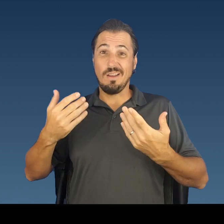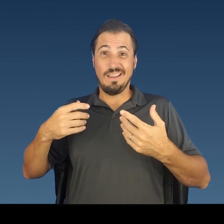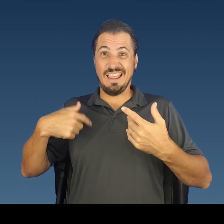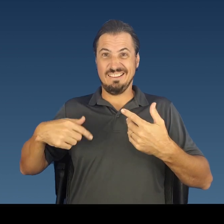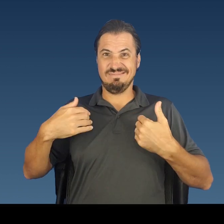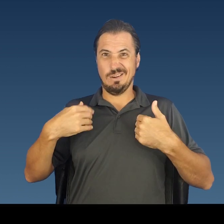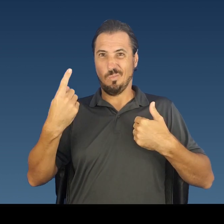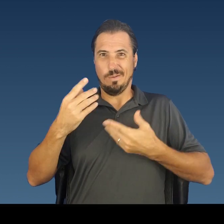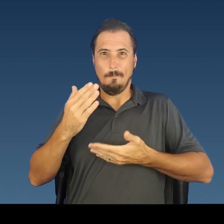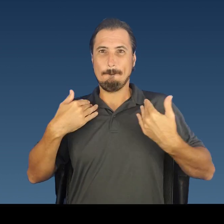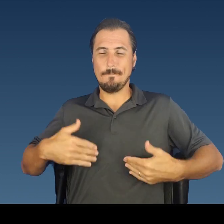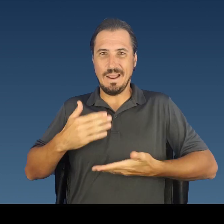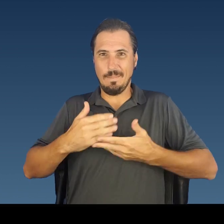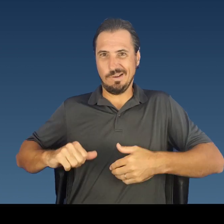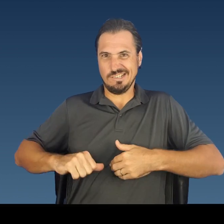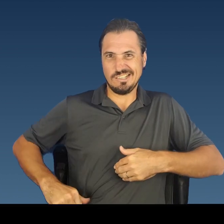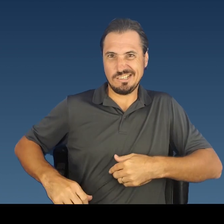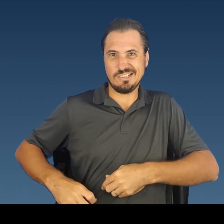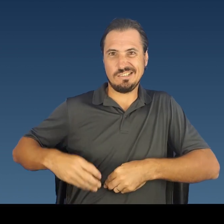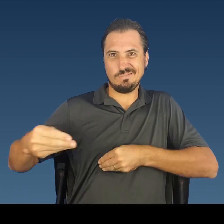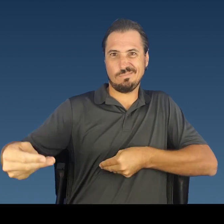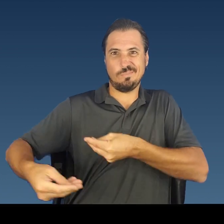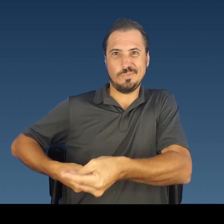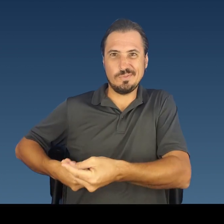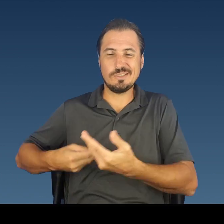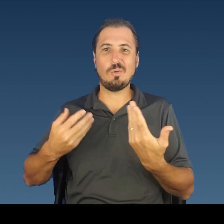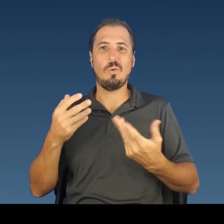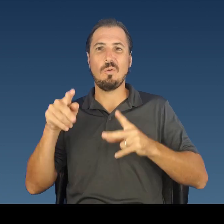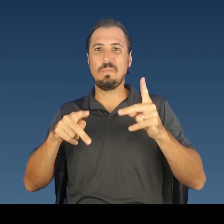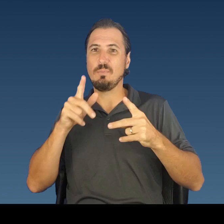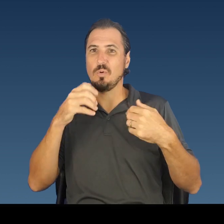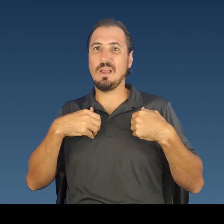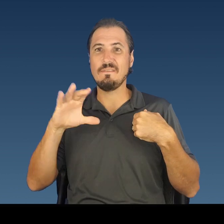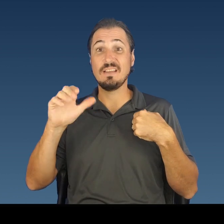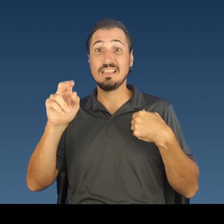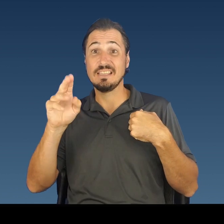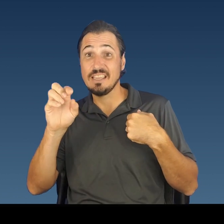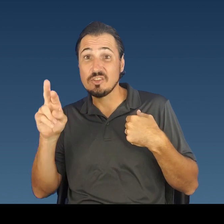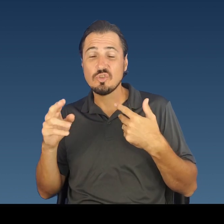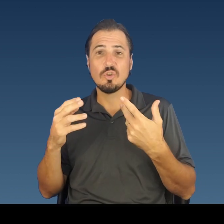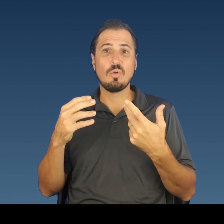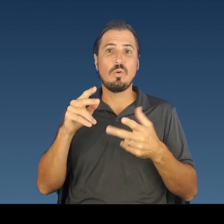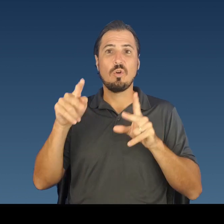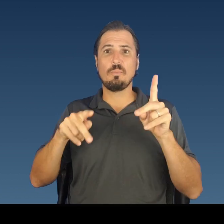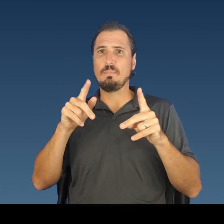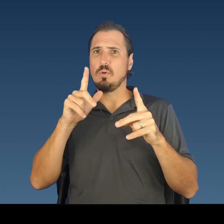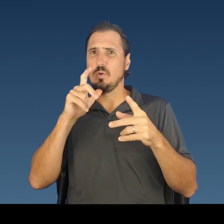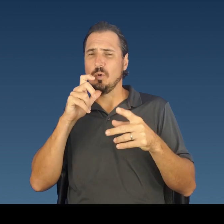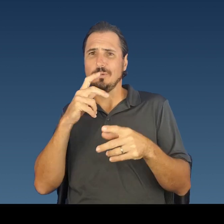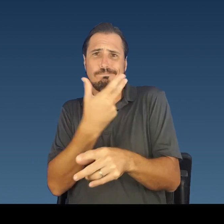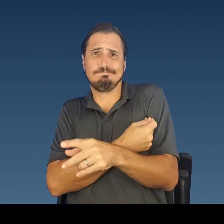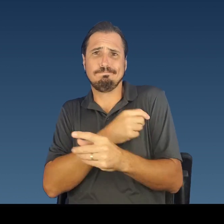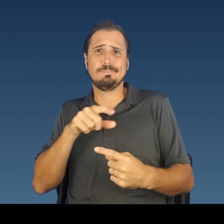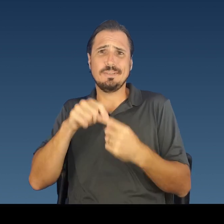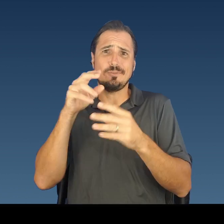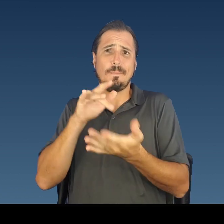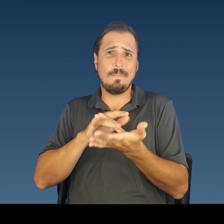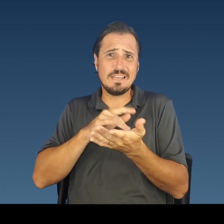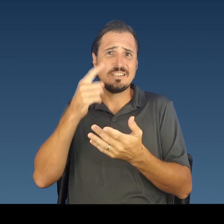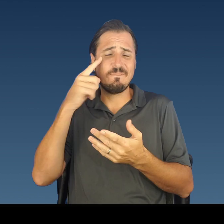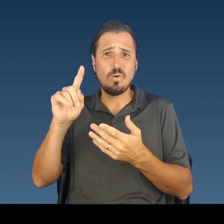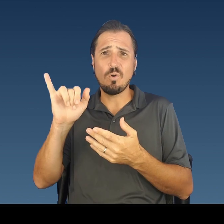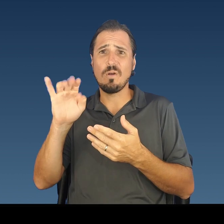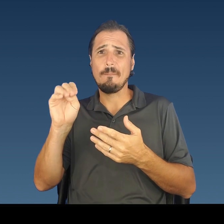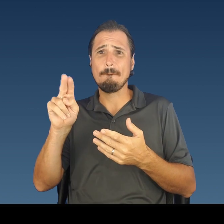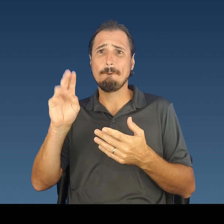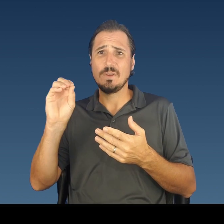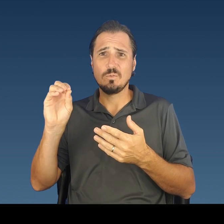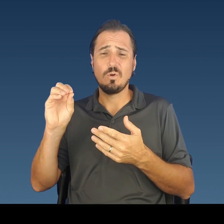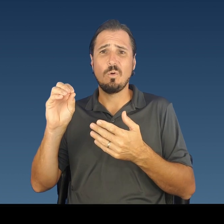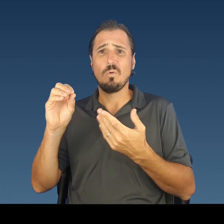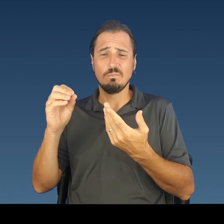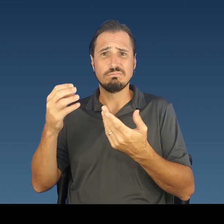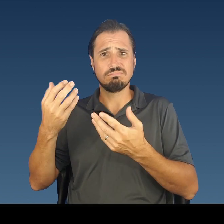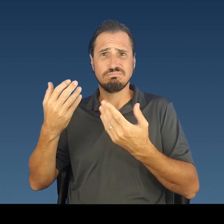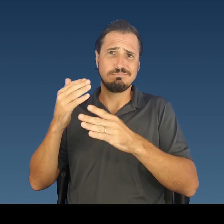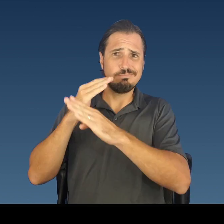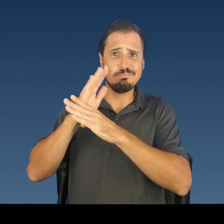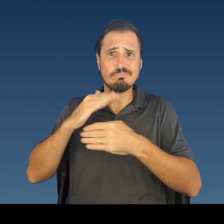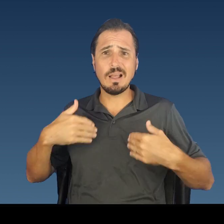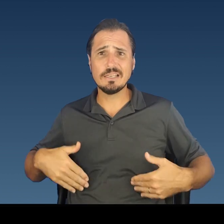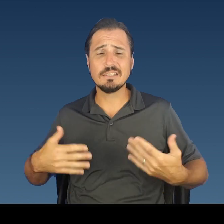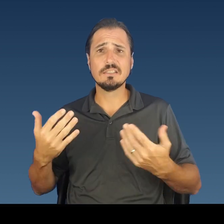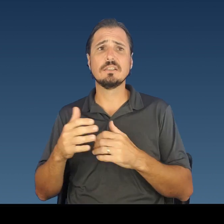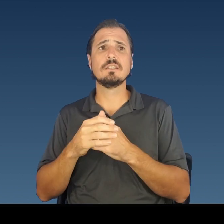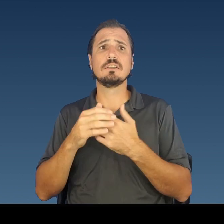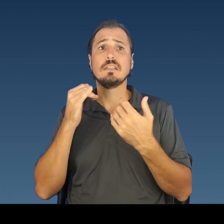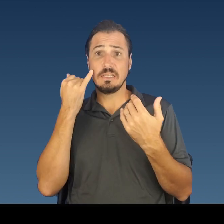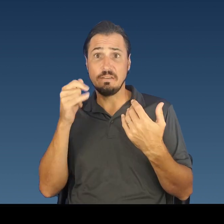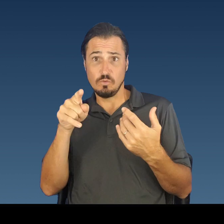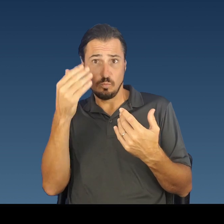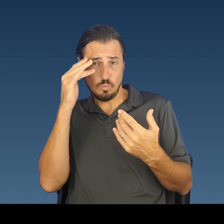for cancer, or people taking immune-suppressive medications. If you or someone you know is diagnosed with a condition like this, you can now schedule a third dose with Hawaii Pacific Health